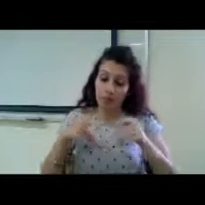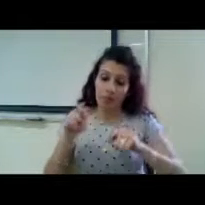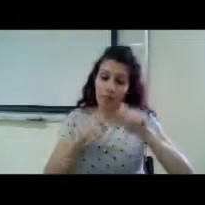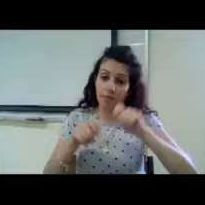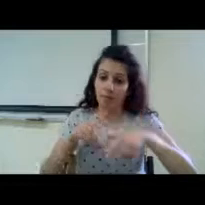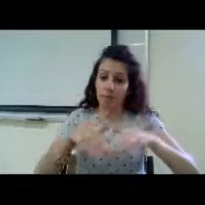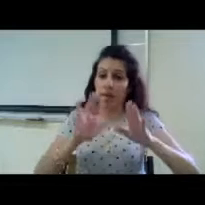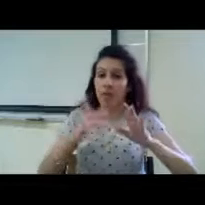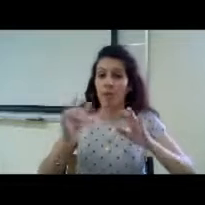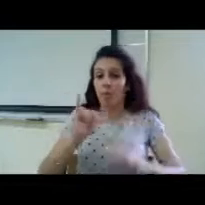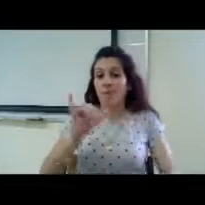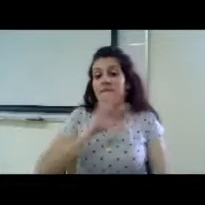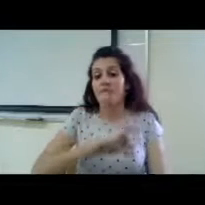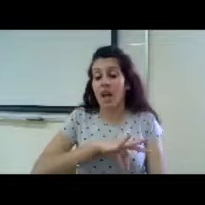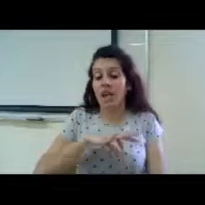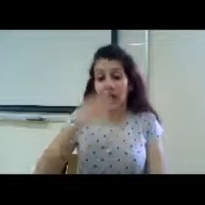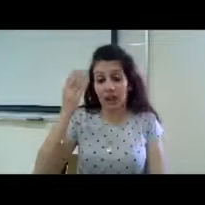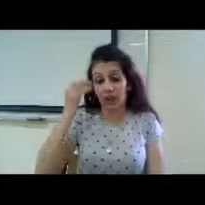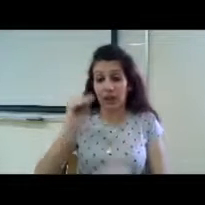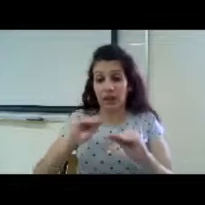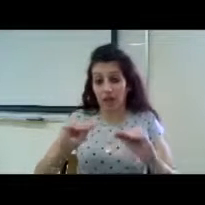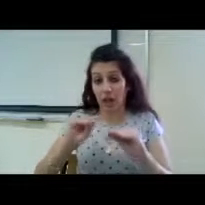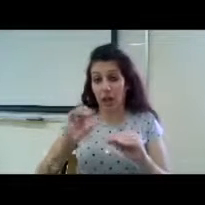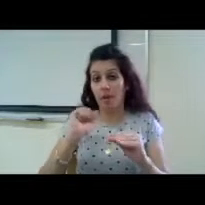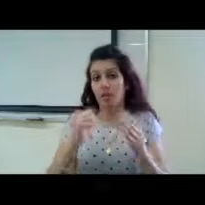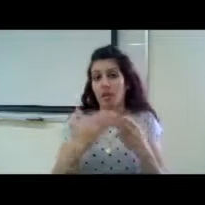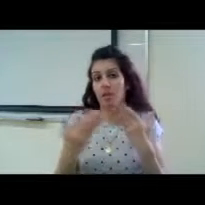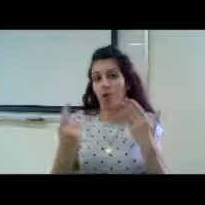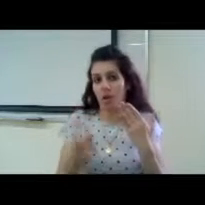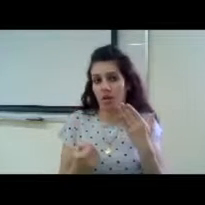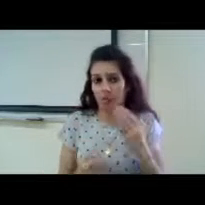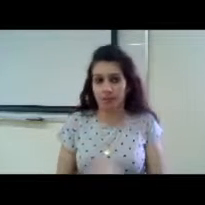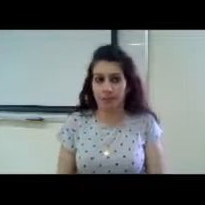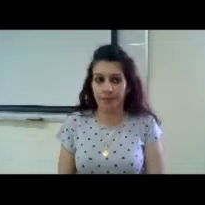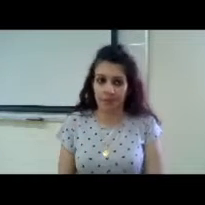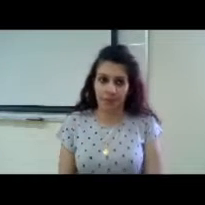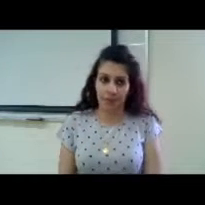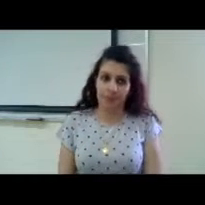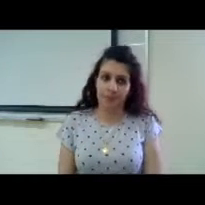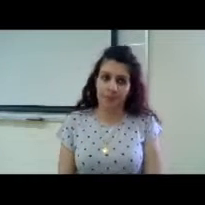interagency network on education and emergencies and I've left a link there